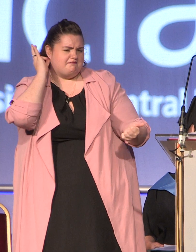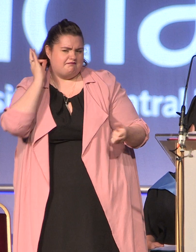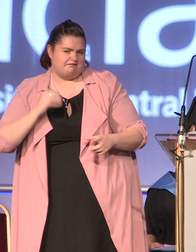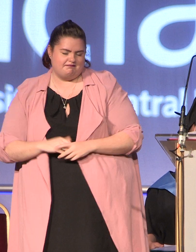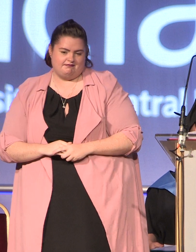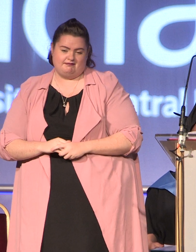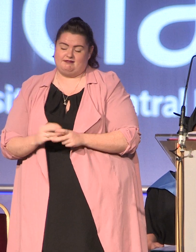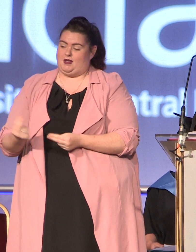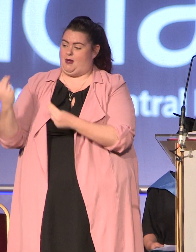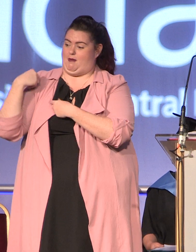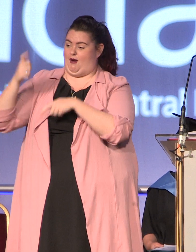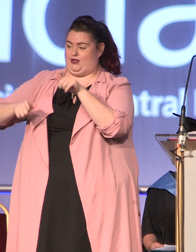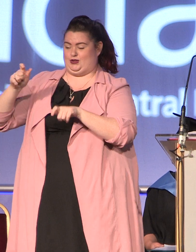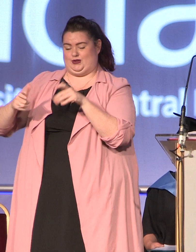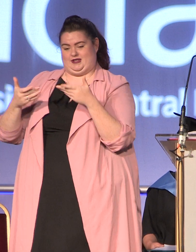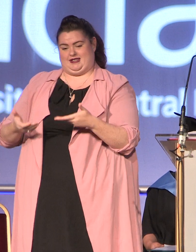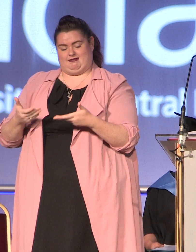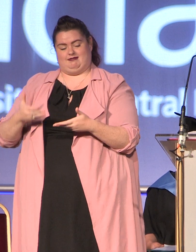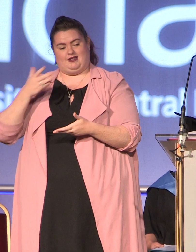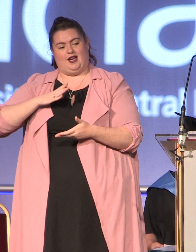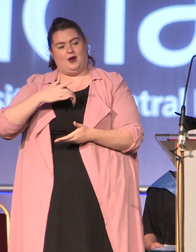behalf of all the students here today, I'd like to say a massive thank you to